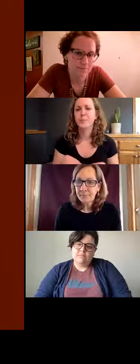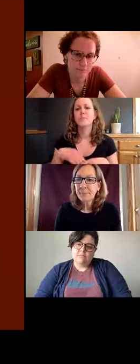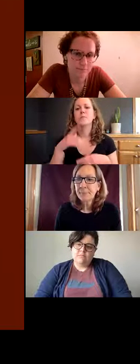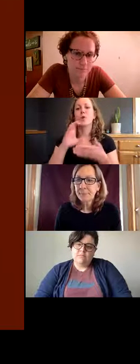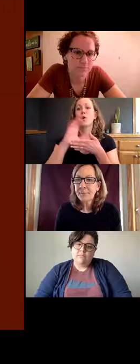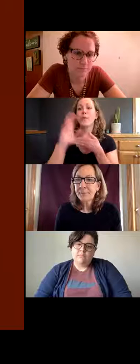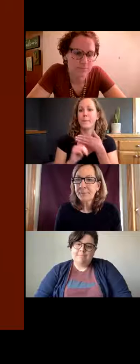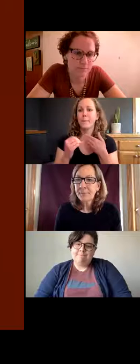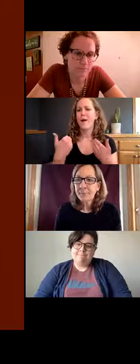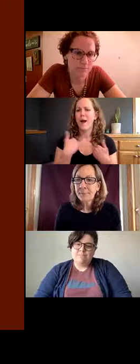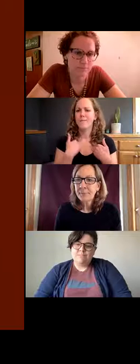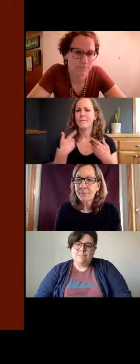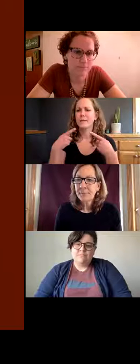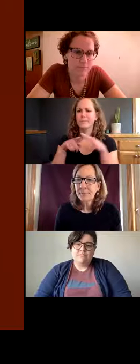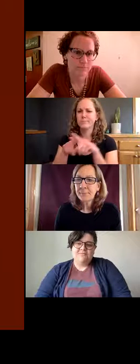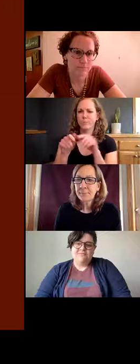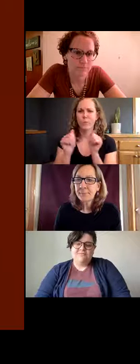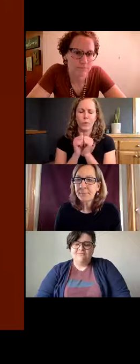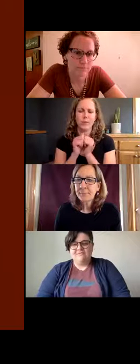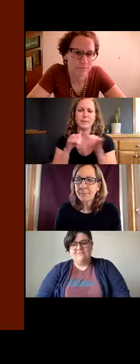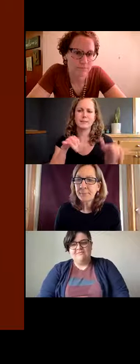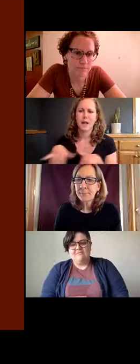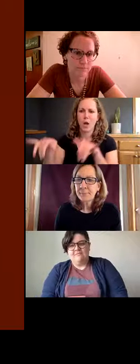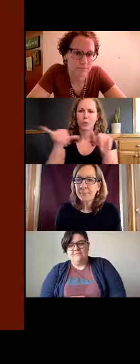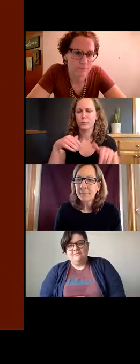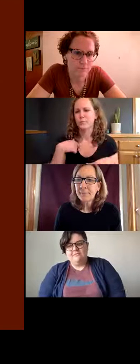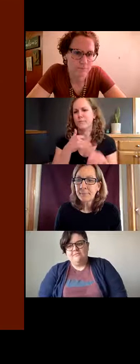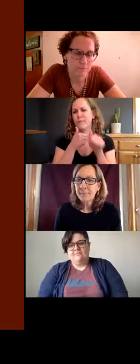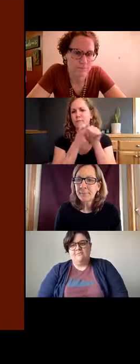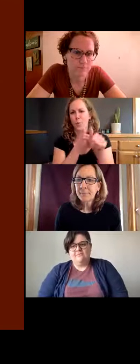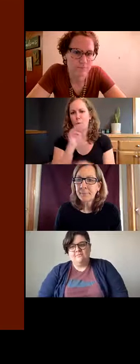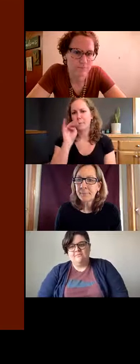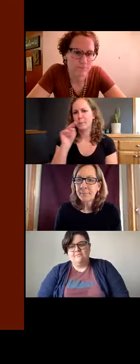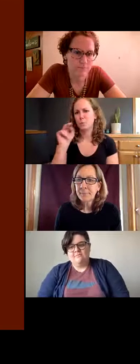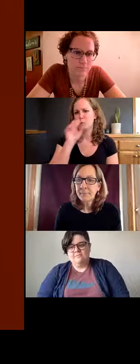that we will explain later. Our curriculum parallels with the state standards.